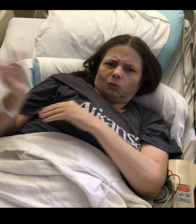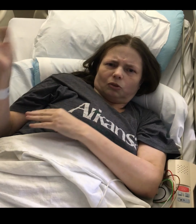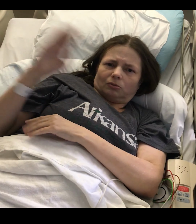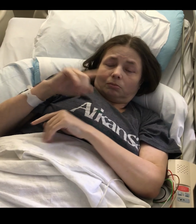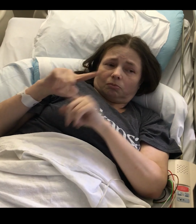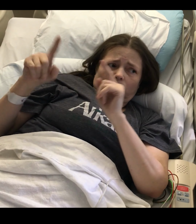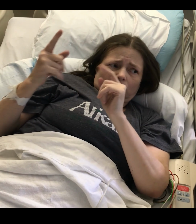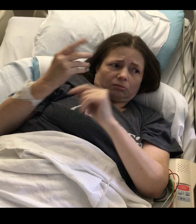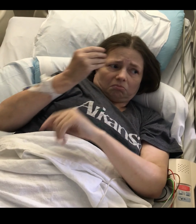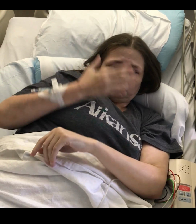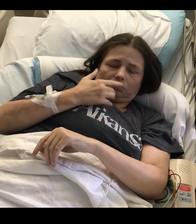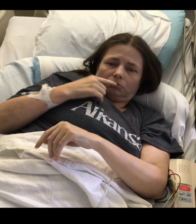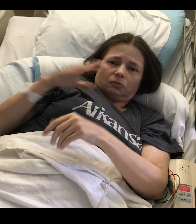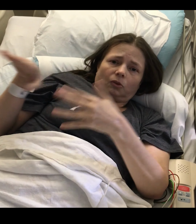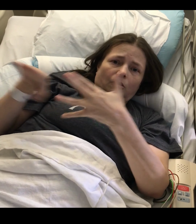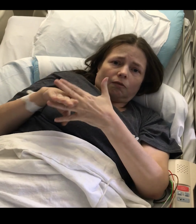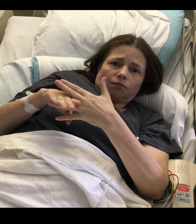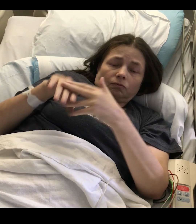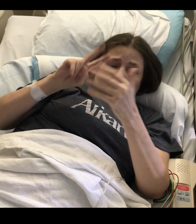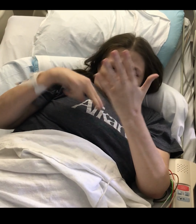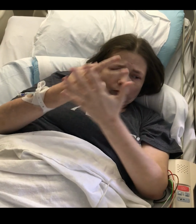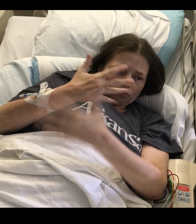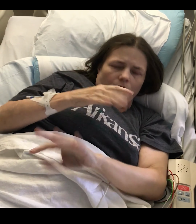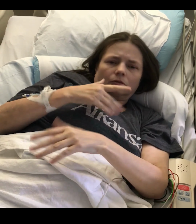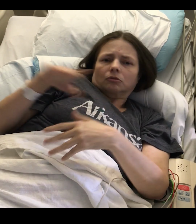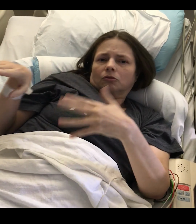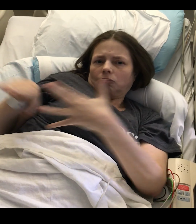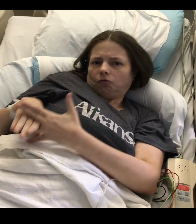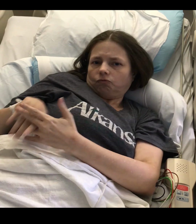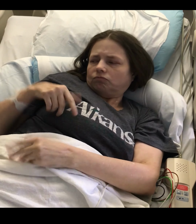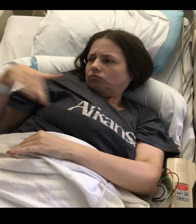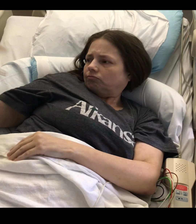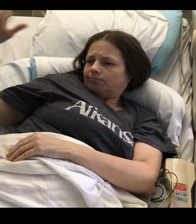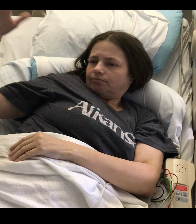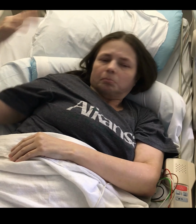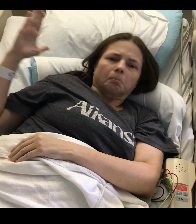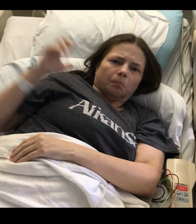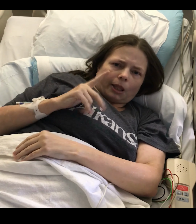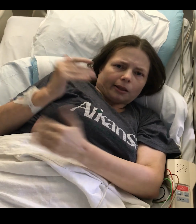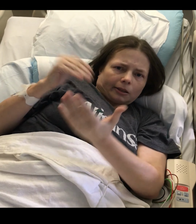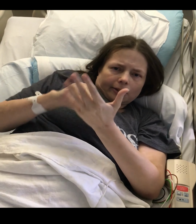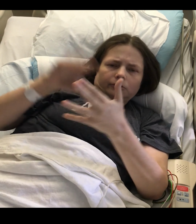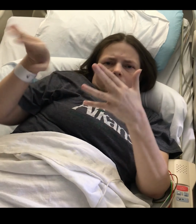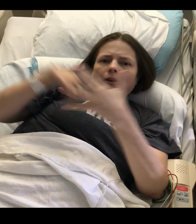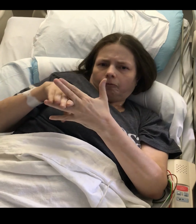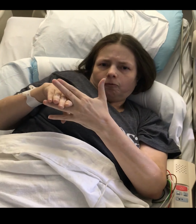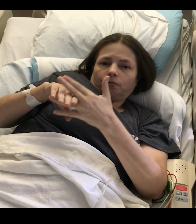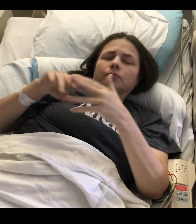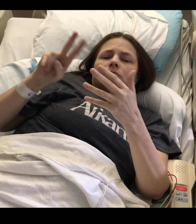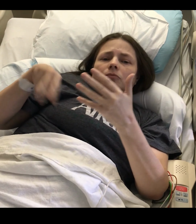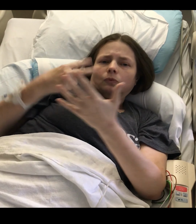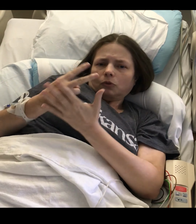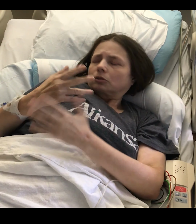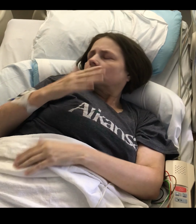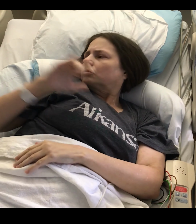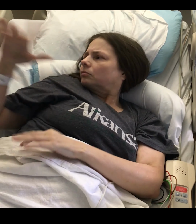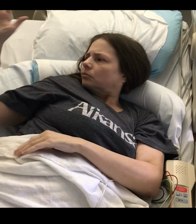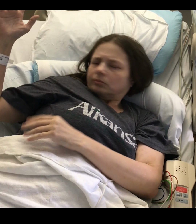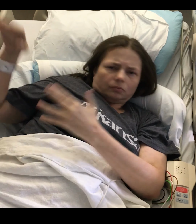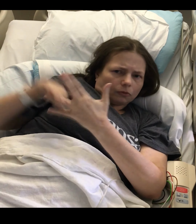stick to the 2-hour shifts and take breaks as ordered.